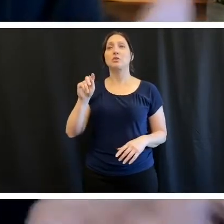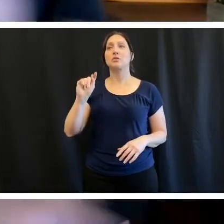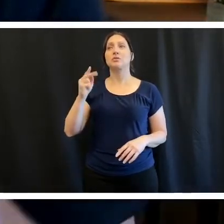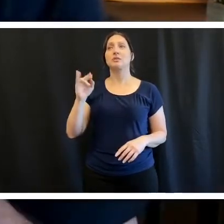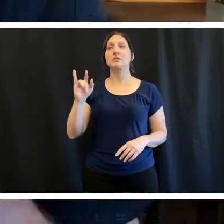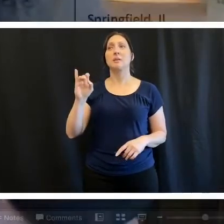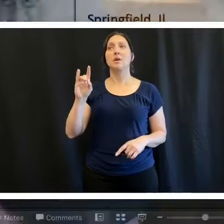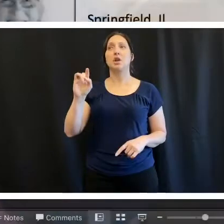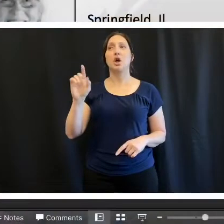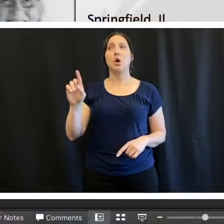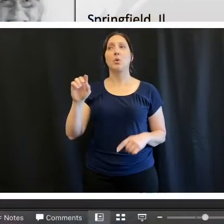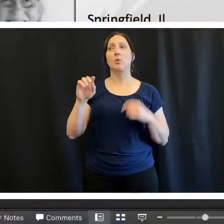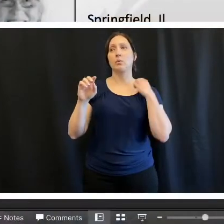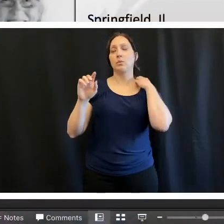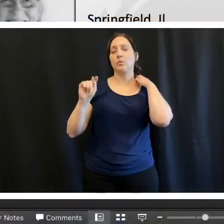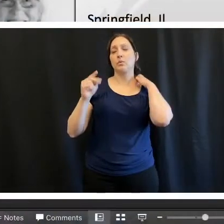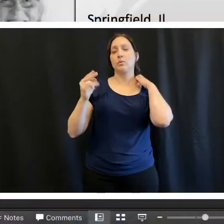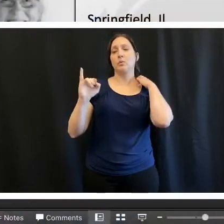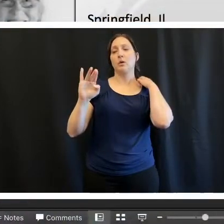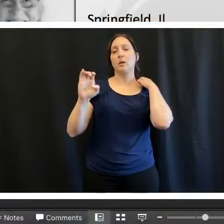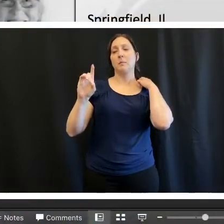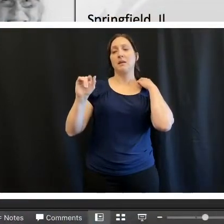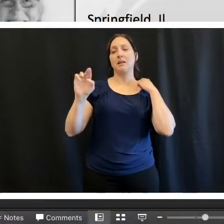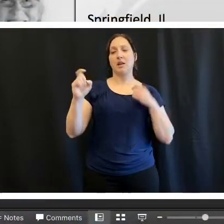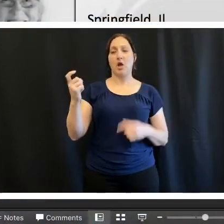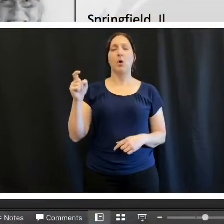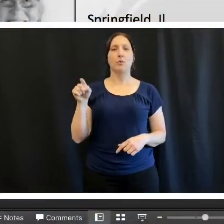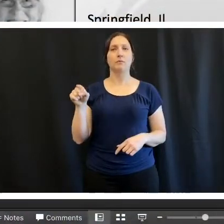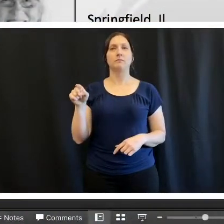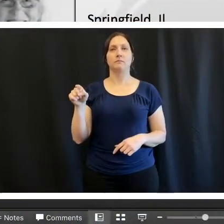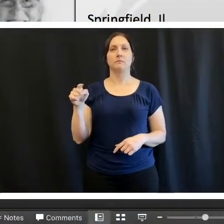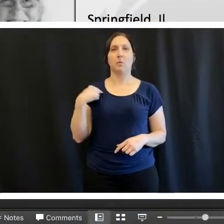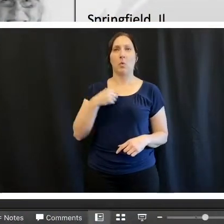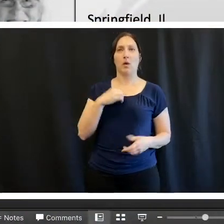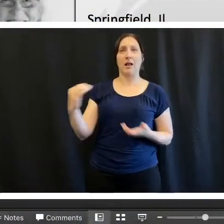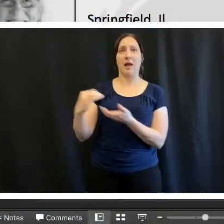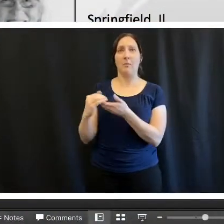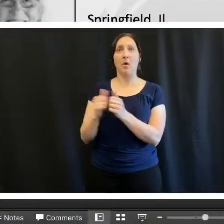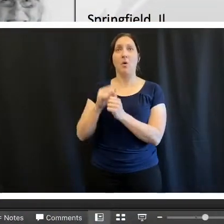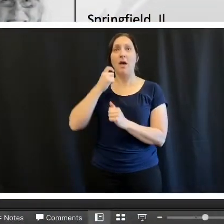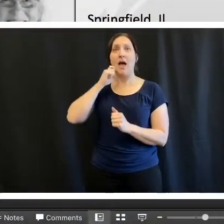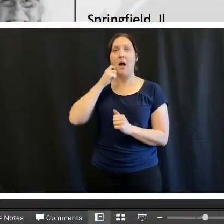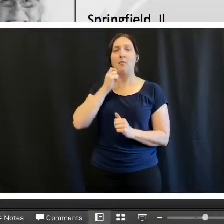Lamar University is privileged to collaborate with Apple on a program